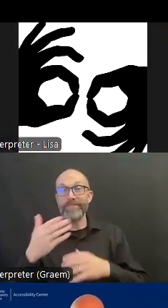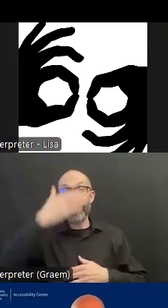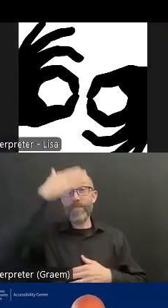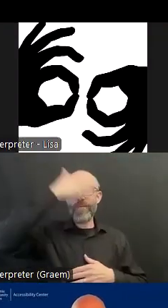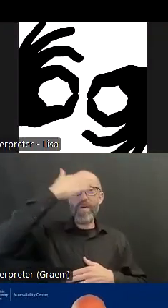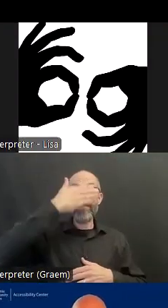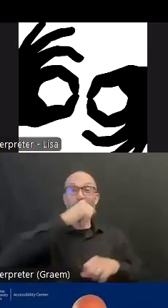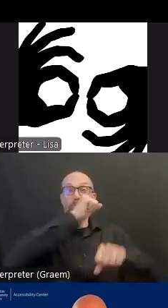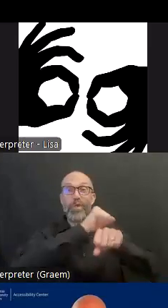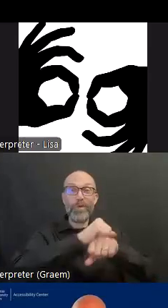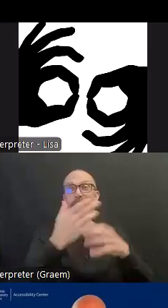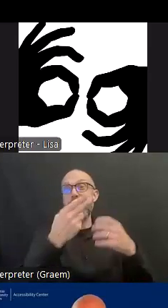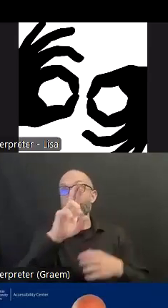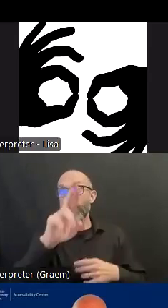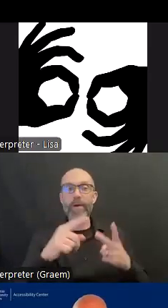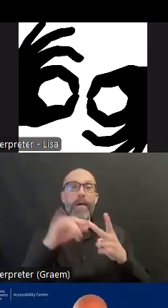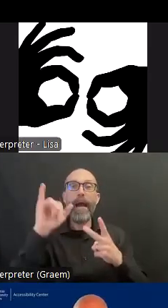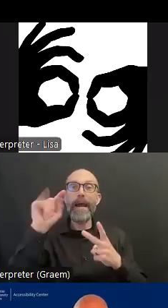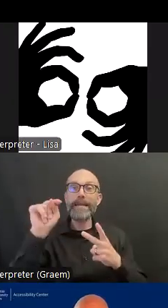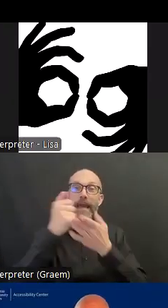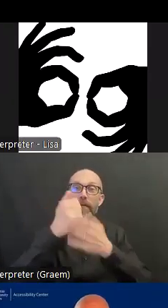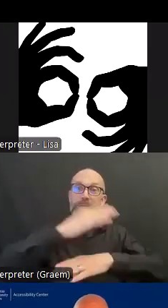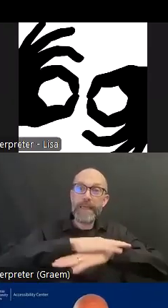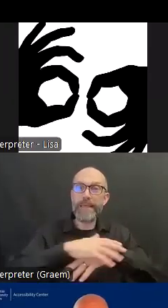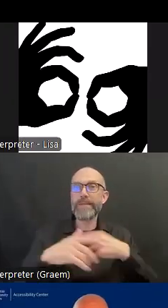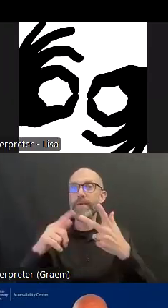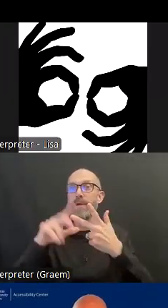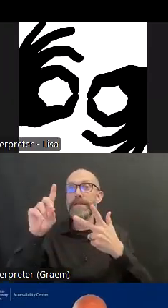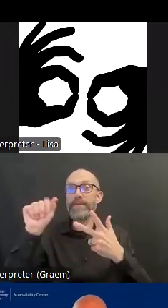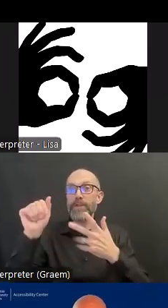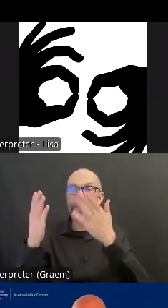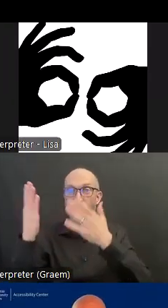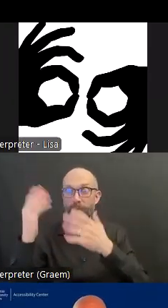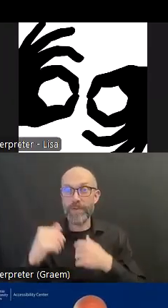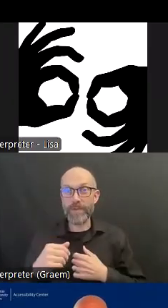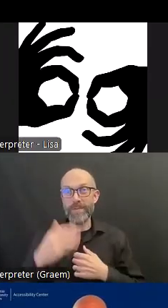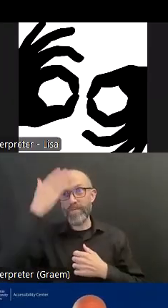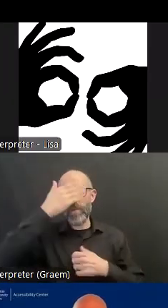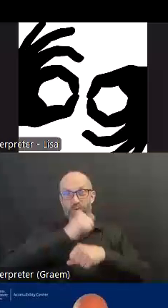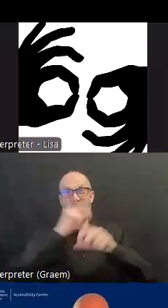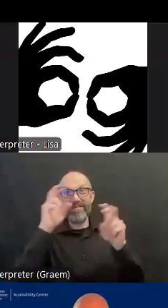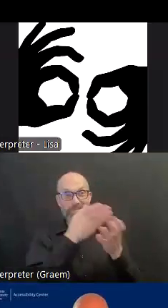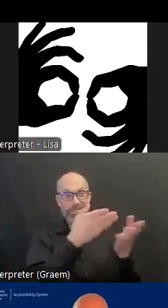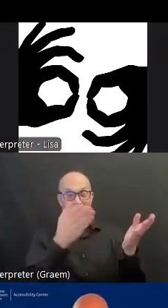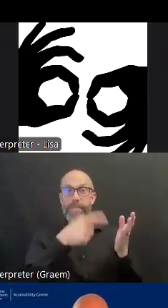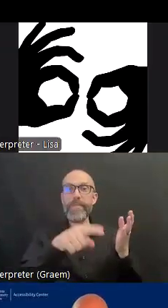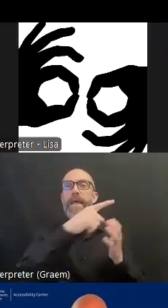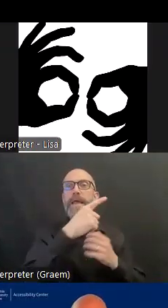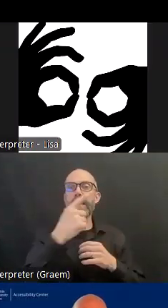in human resources, whether it's in IT helpdesk, whether it's in disability services. They're the ones that very often are the people that